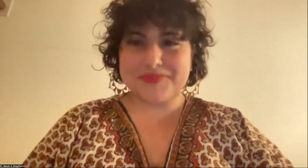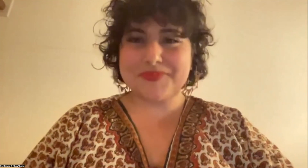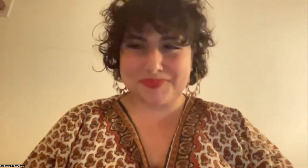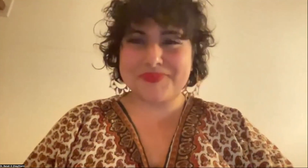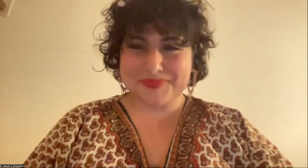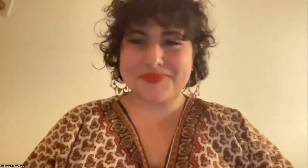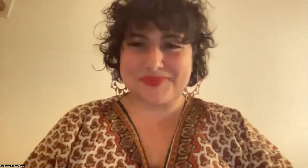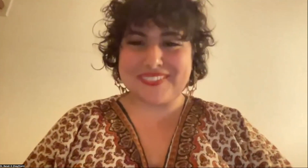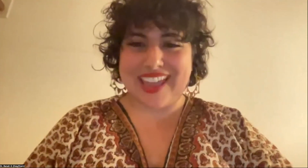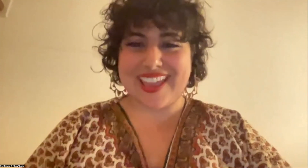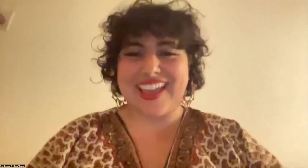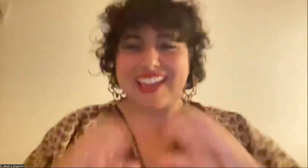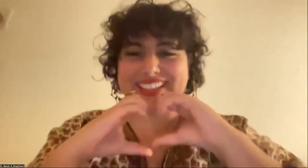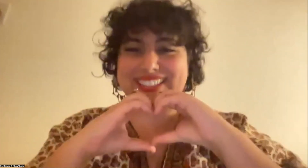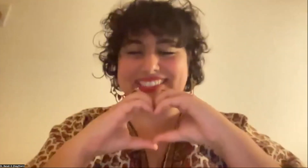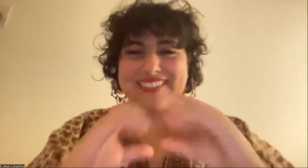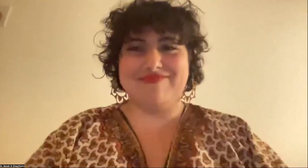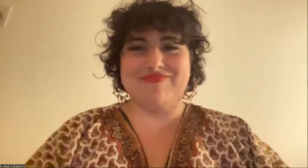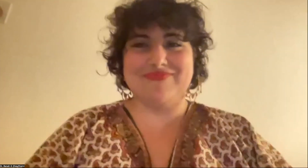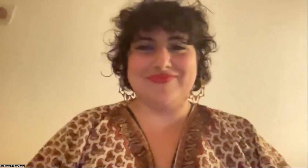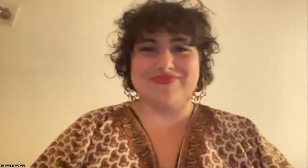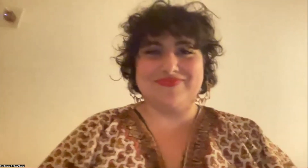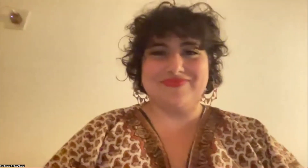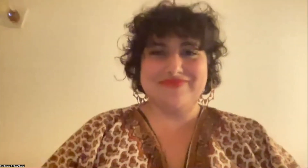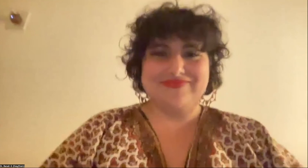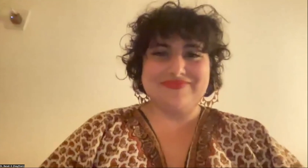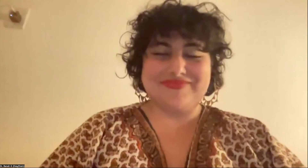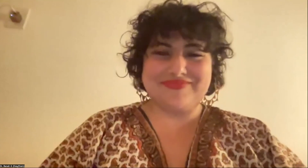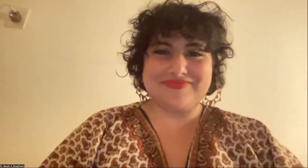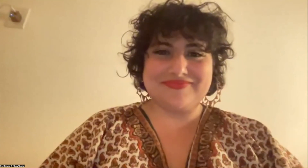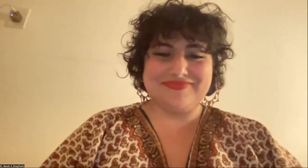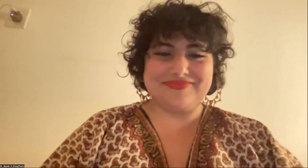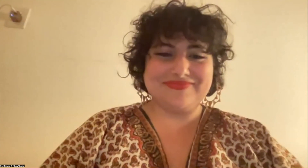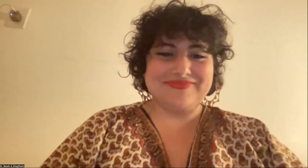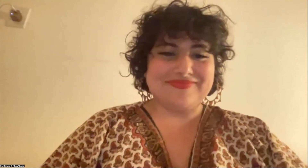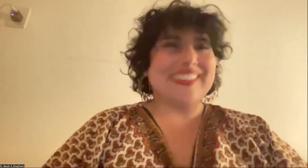similar things, which is really great to see. And yeah, it's been wonderful to have you all here.